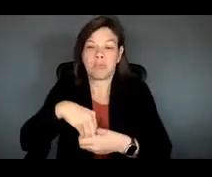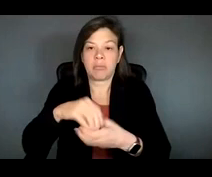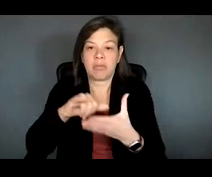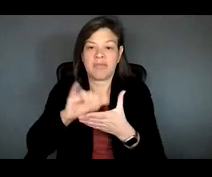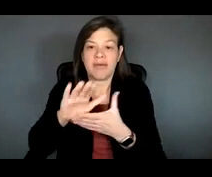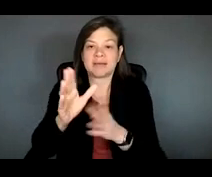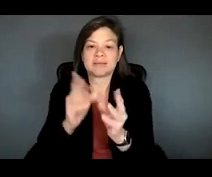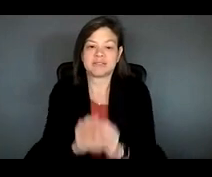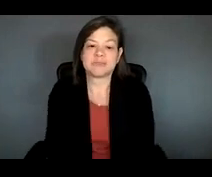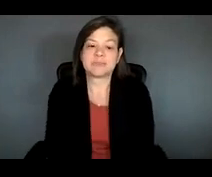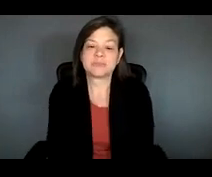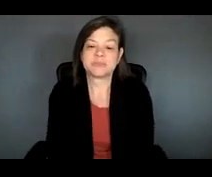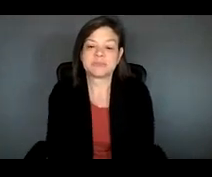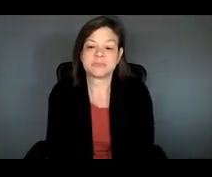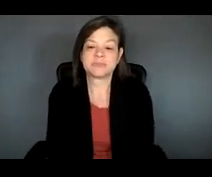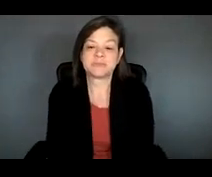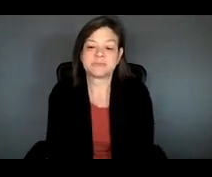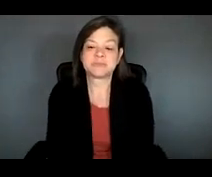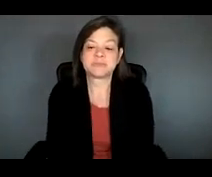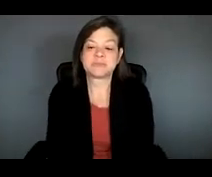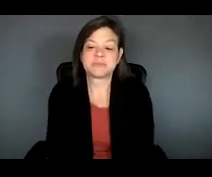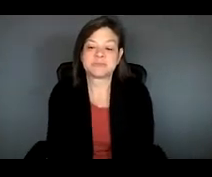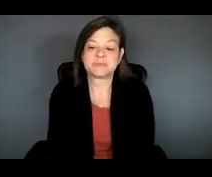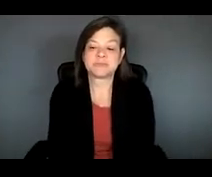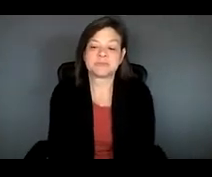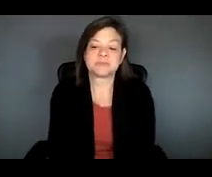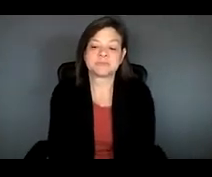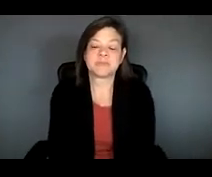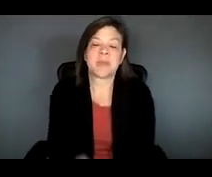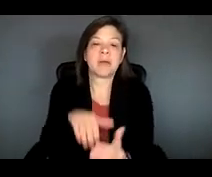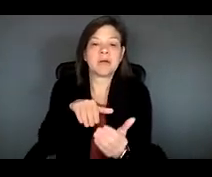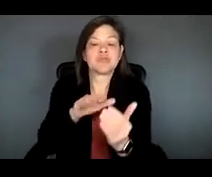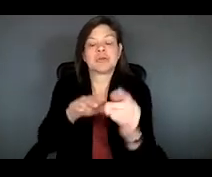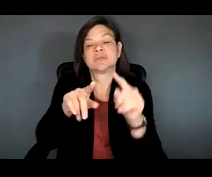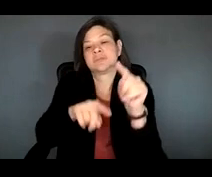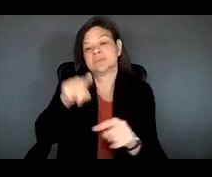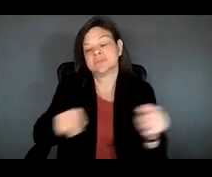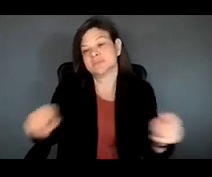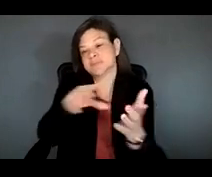And also addressing the range of learners that there are in the world